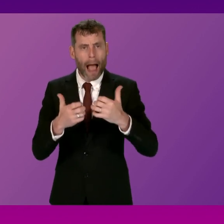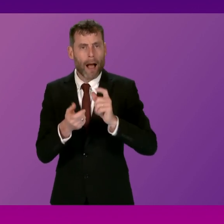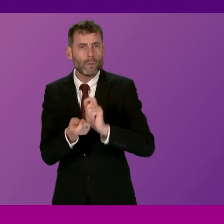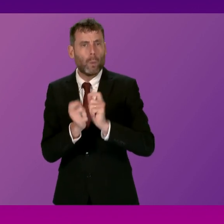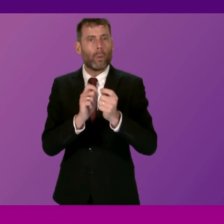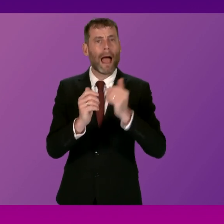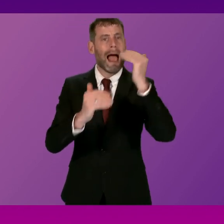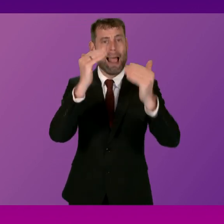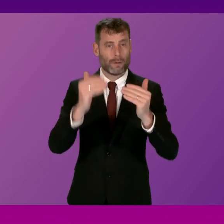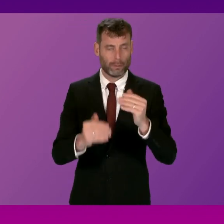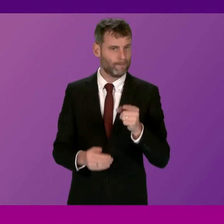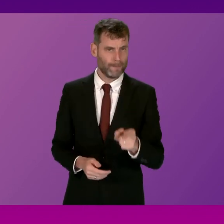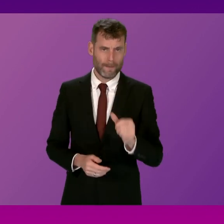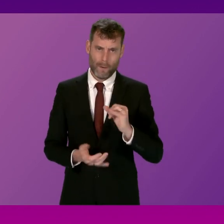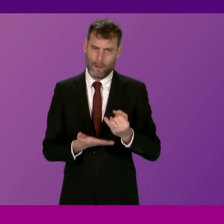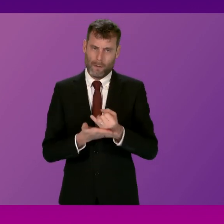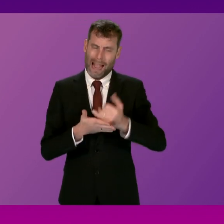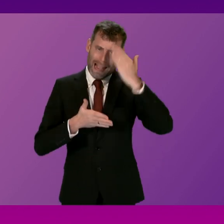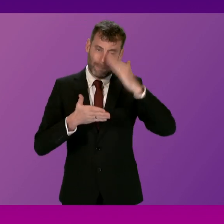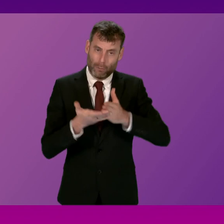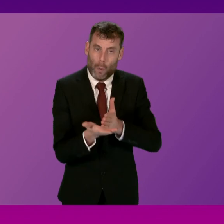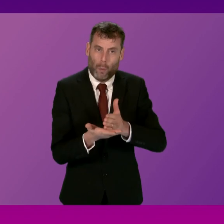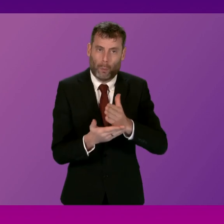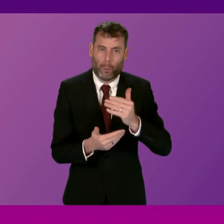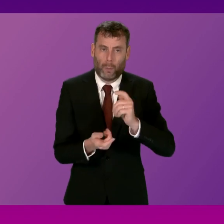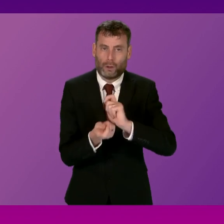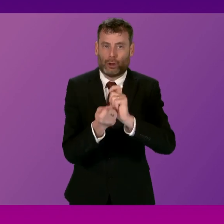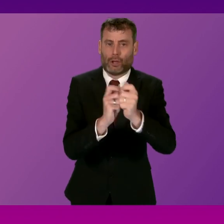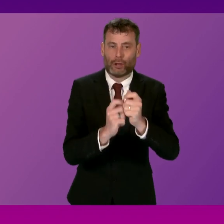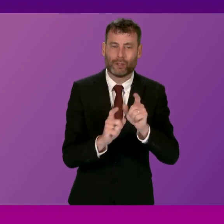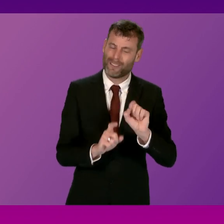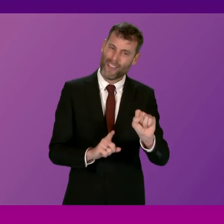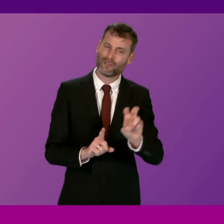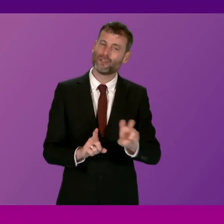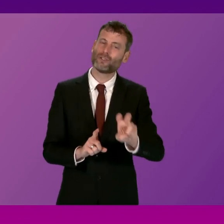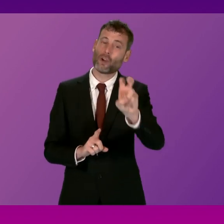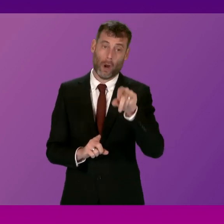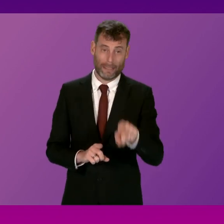As I said, members spoke in that debate about the cluttered landscape and the lack of policy